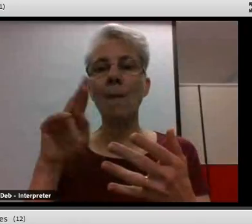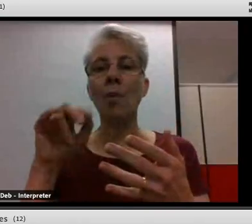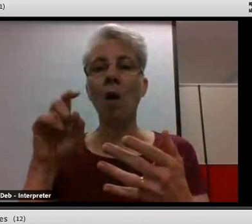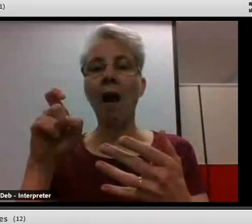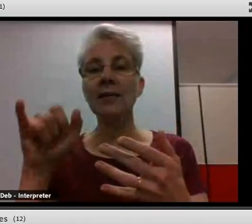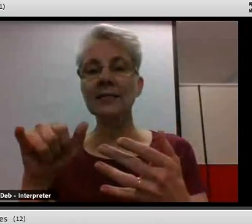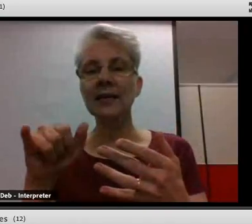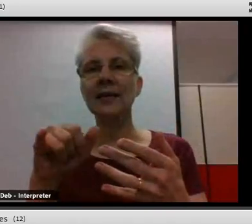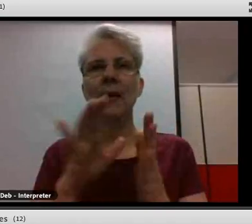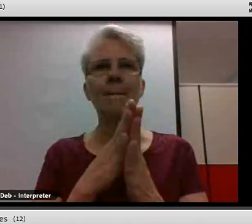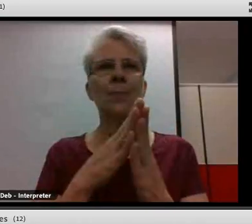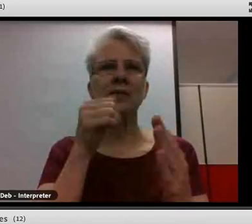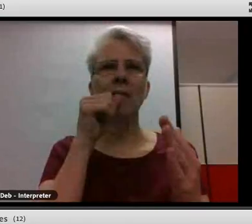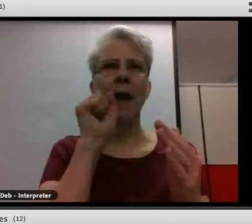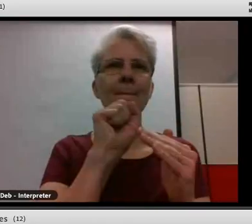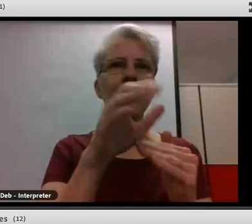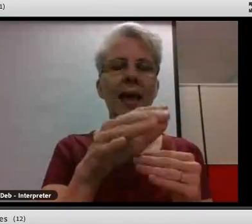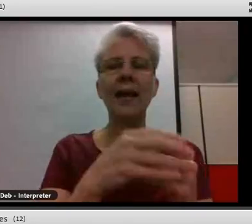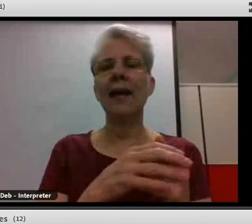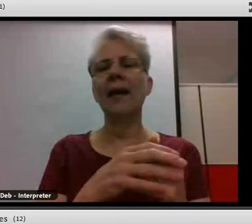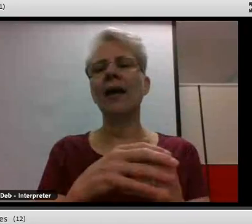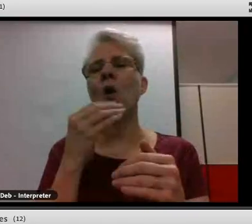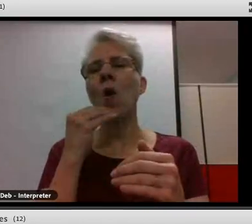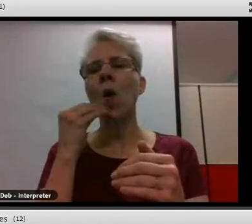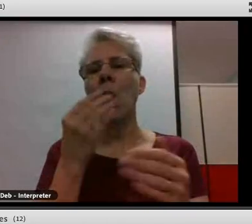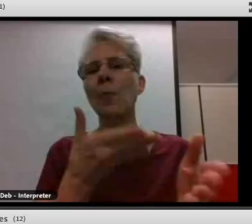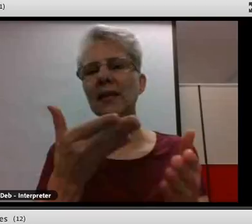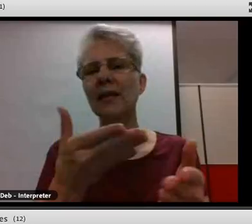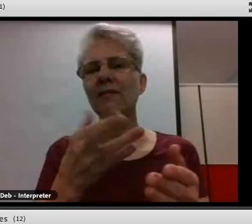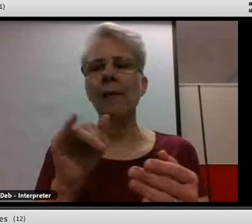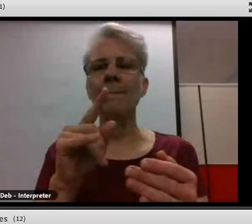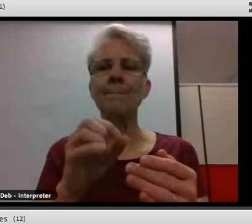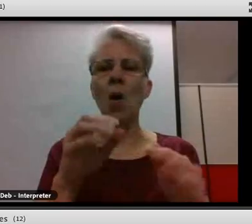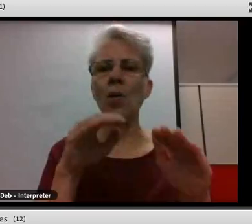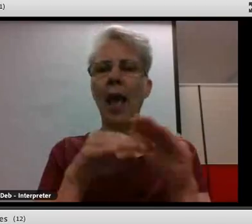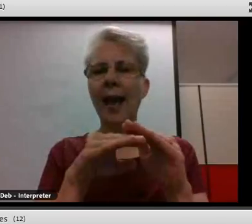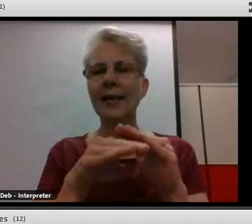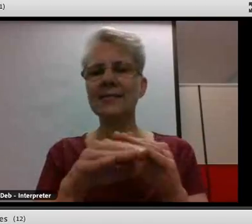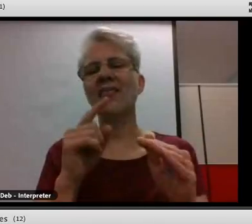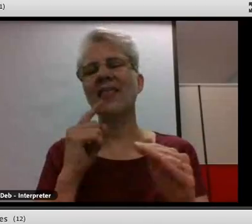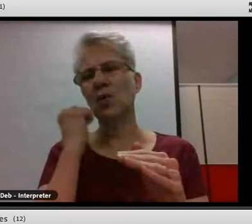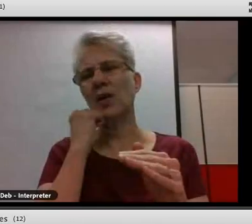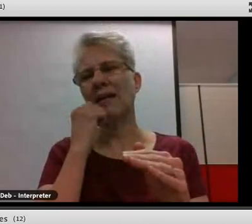Now, if you're an old building, for instance, sometimes you cannot redo the entire building